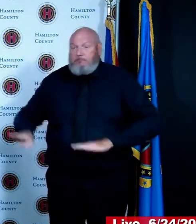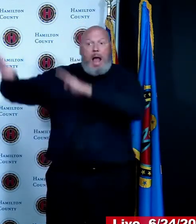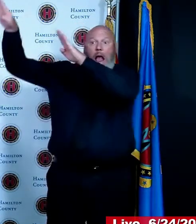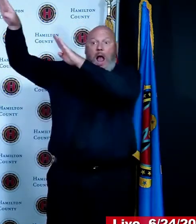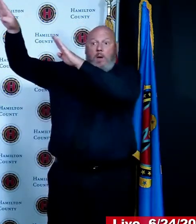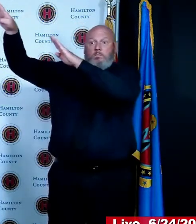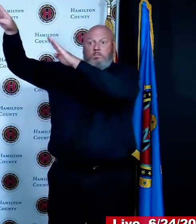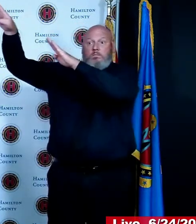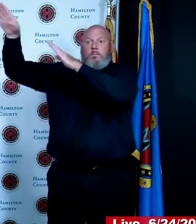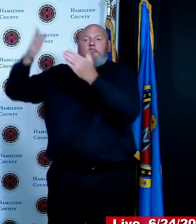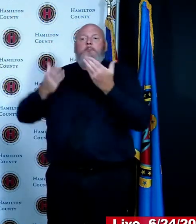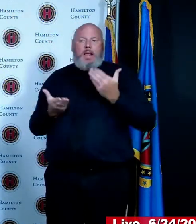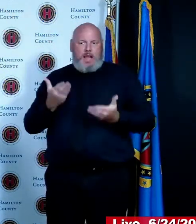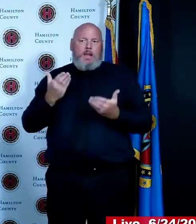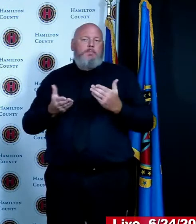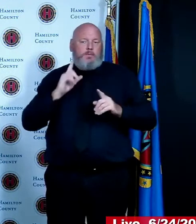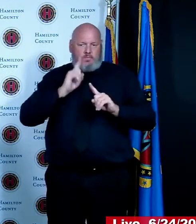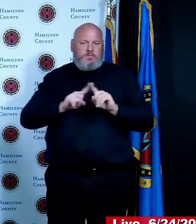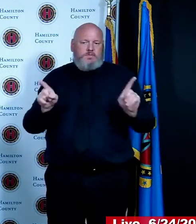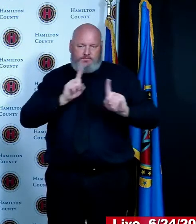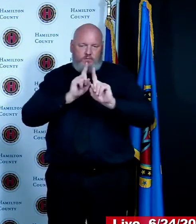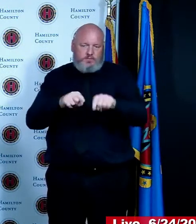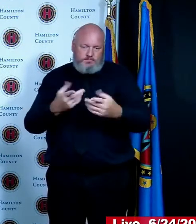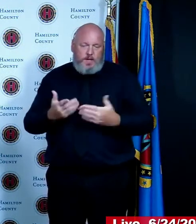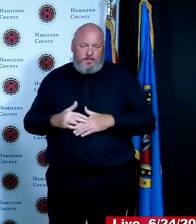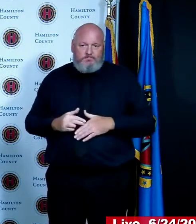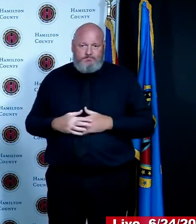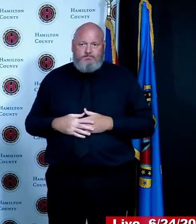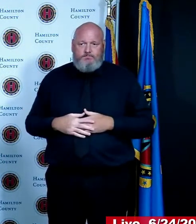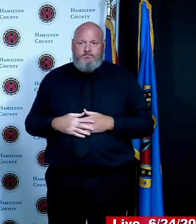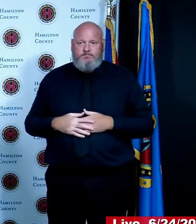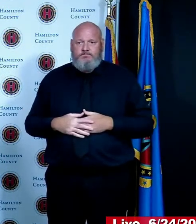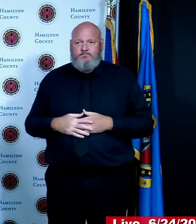Cincinnati did a great job of staying home of donating PPE of making those